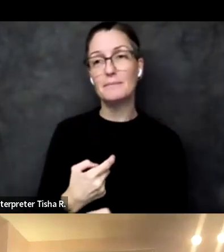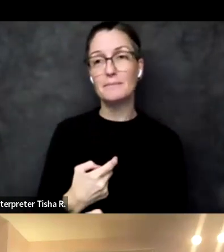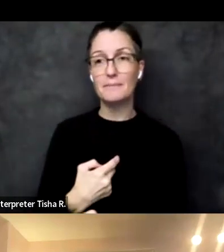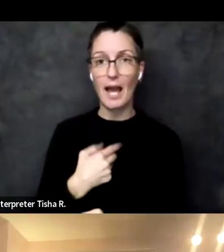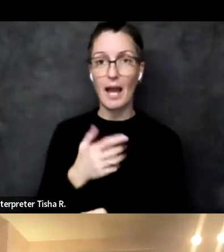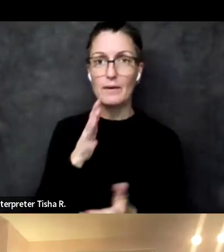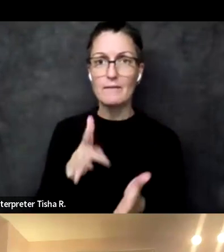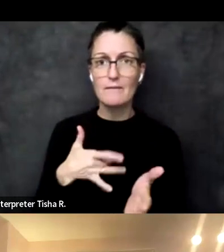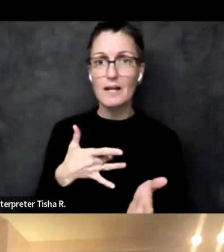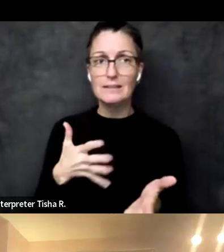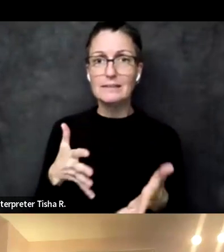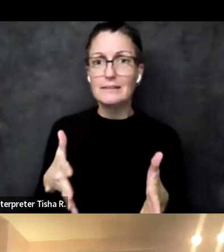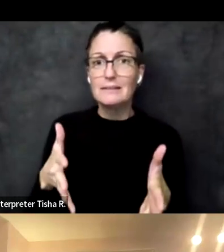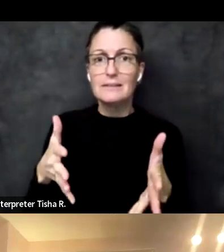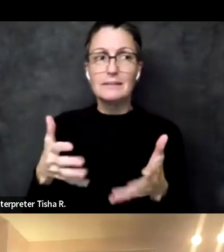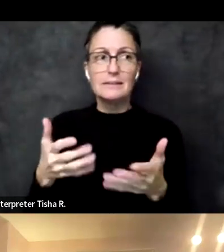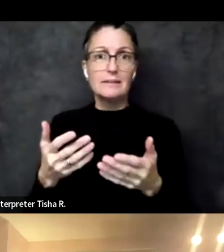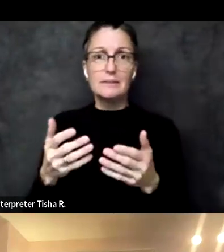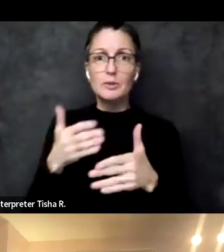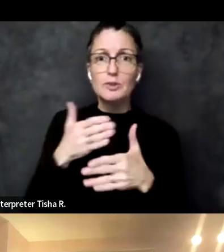about putting out something if it wasn't quite perfect.